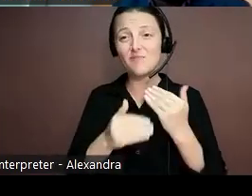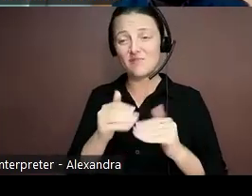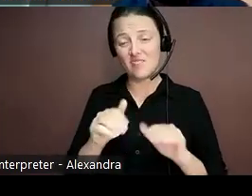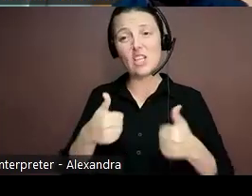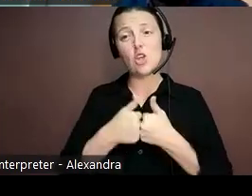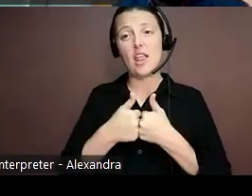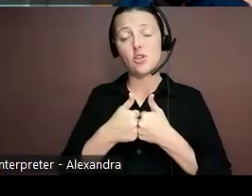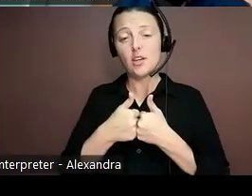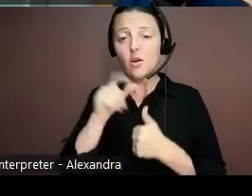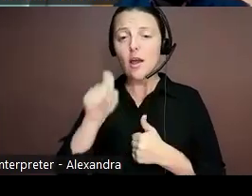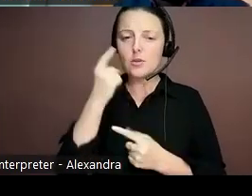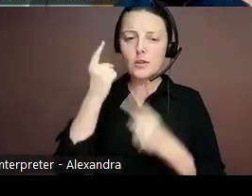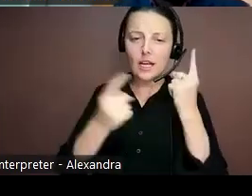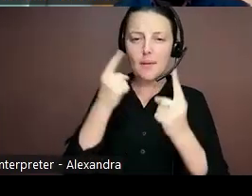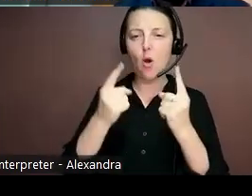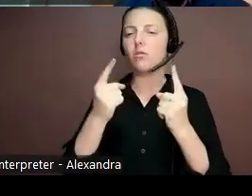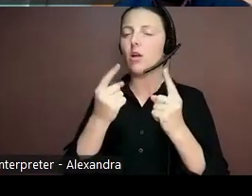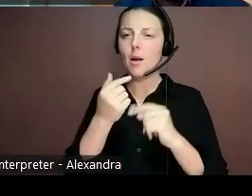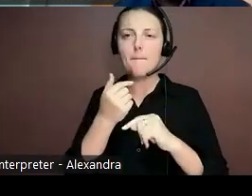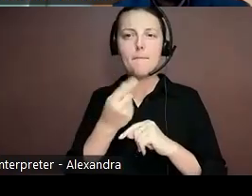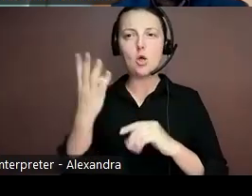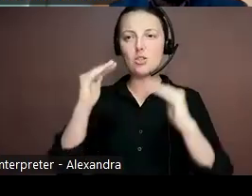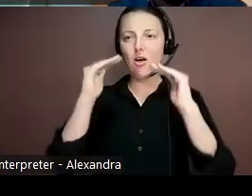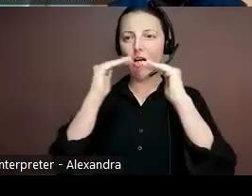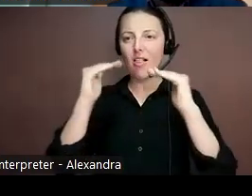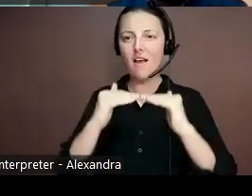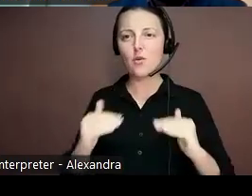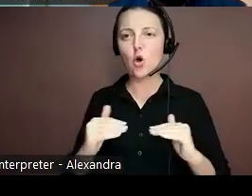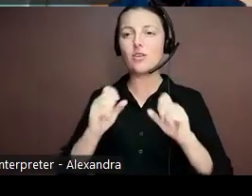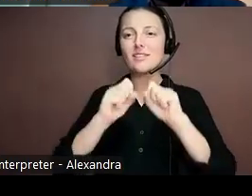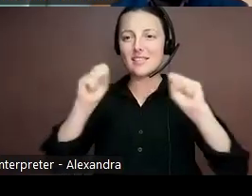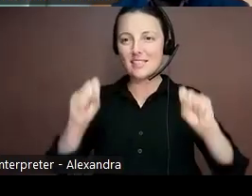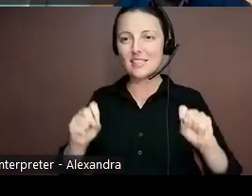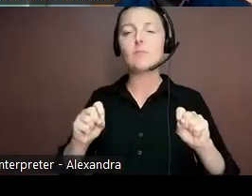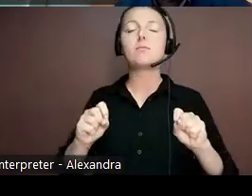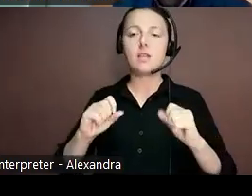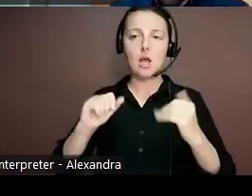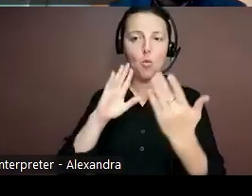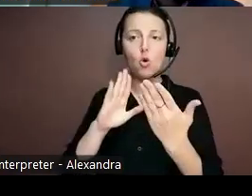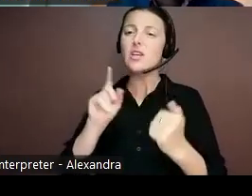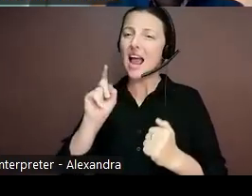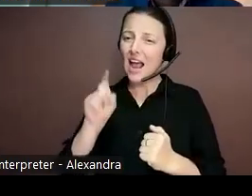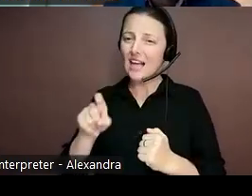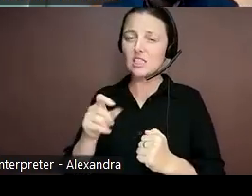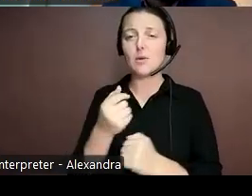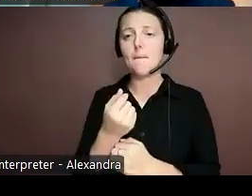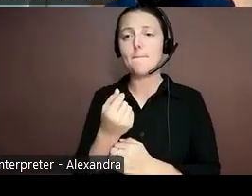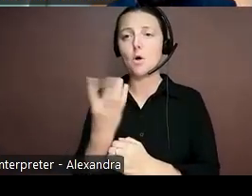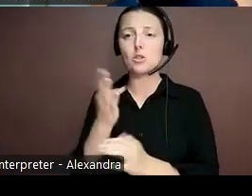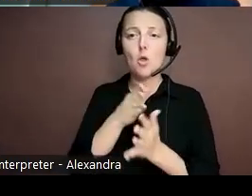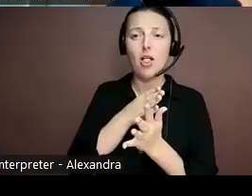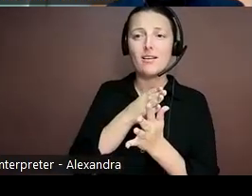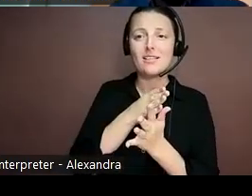way multi-level systems approach. Um it has to be multi-disiplinary like um it requires investment.